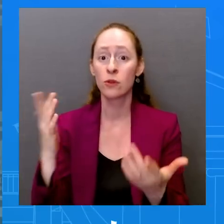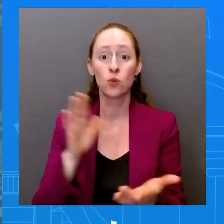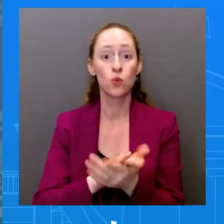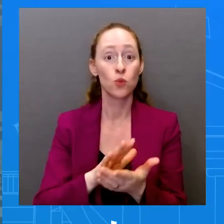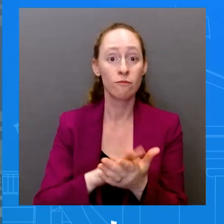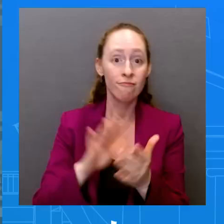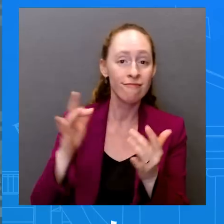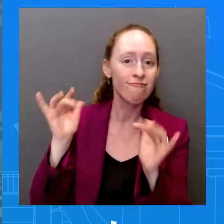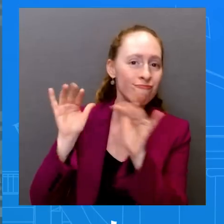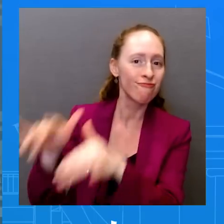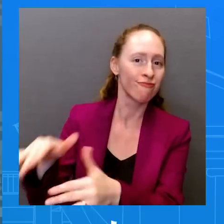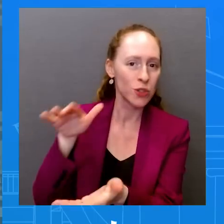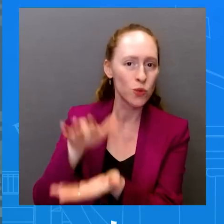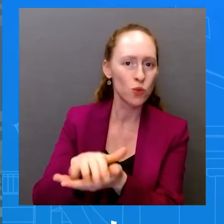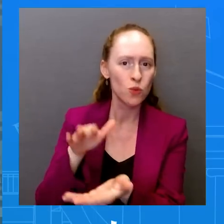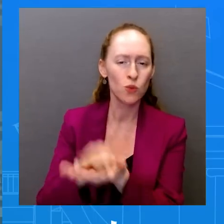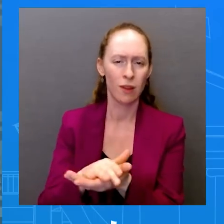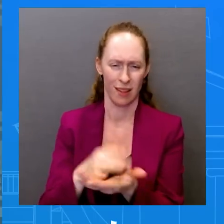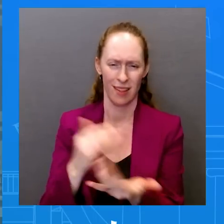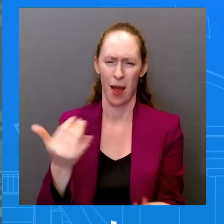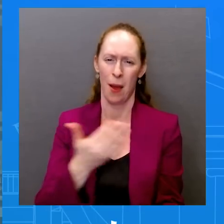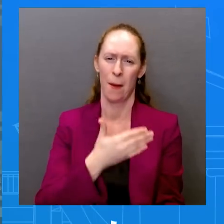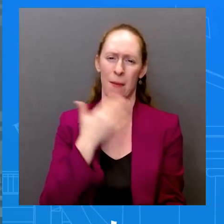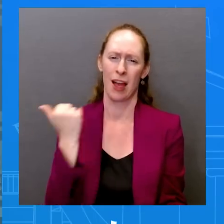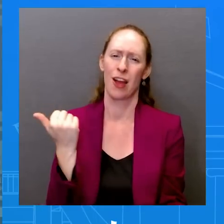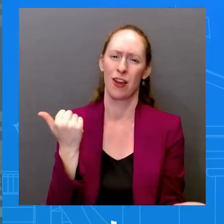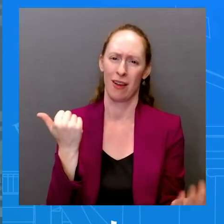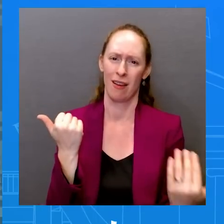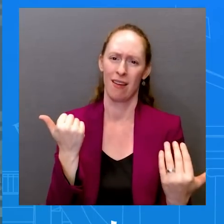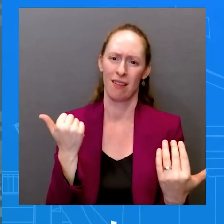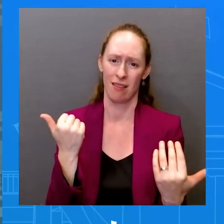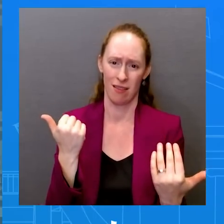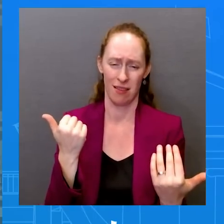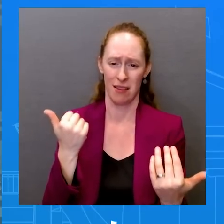And if we all stay vigilant and keep doing our part,